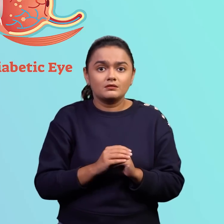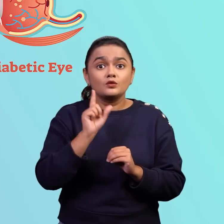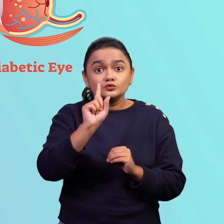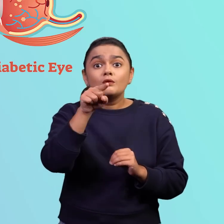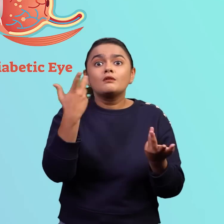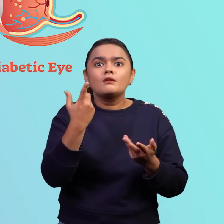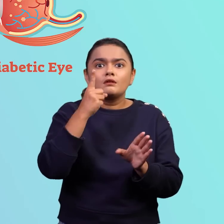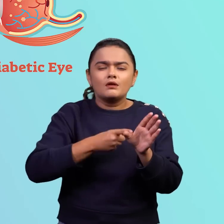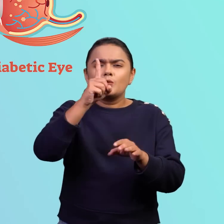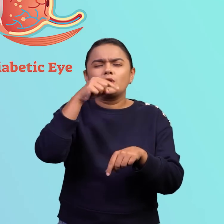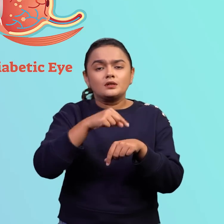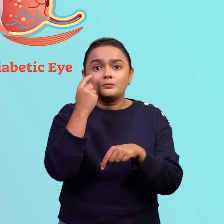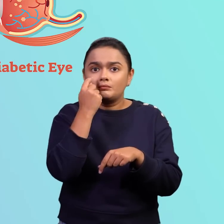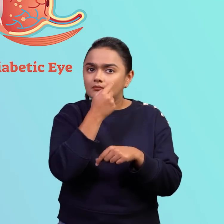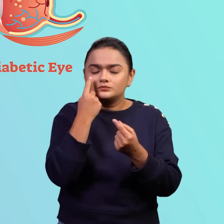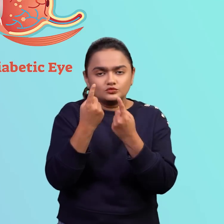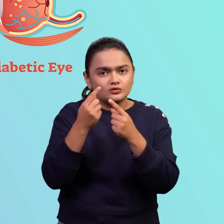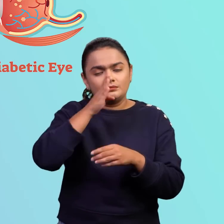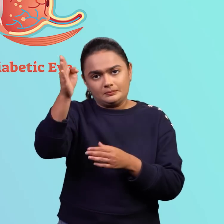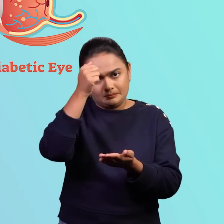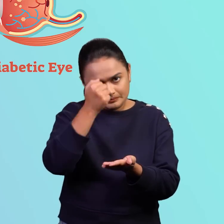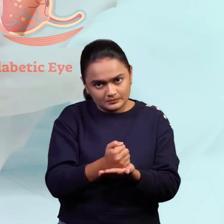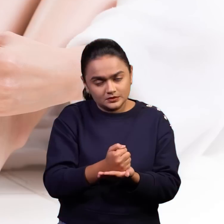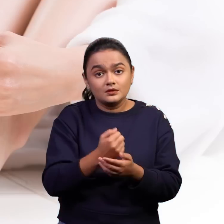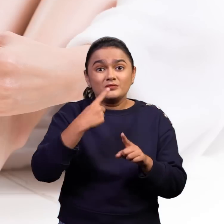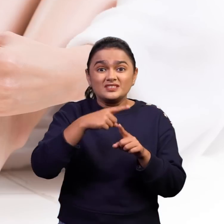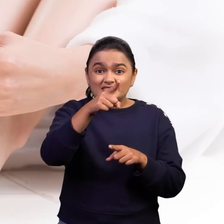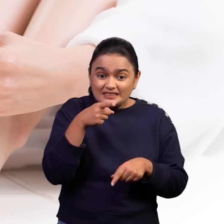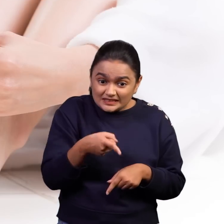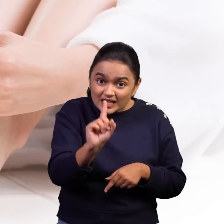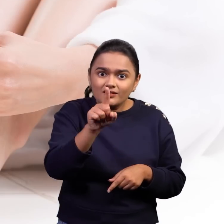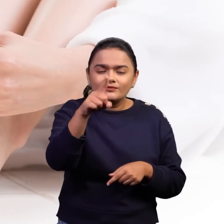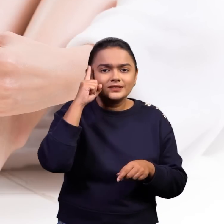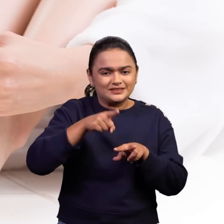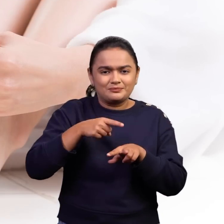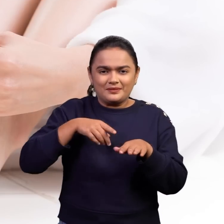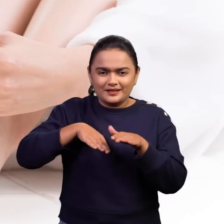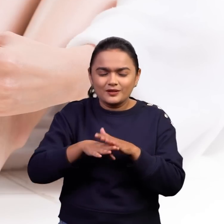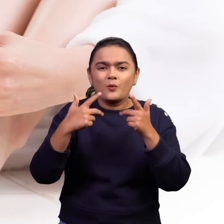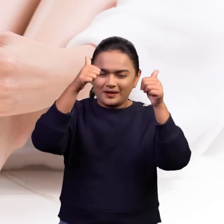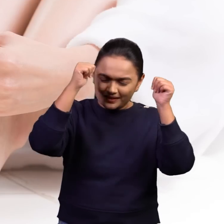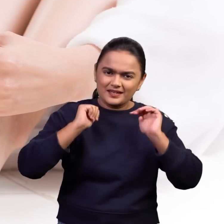That is why you have to get your eyes tested once a year. Also, while wearing slippers or bathing,